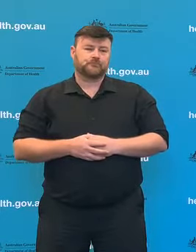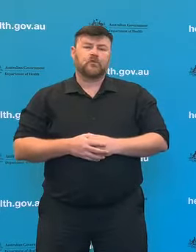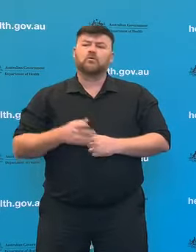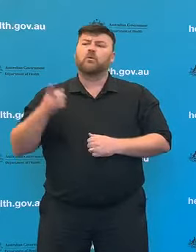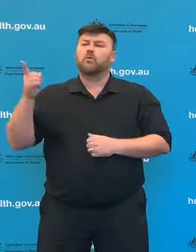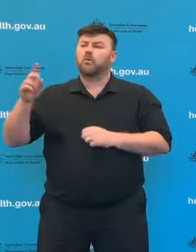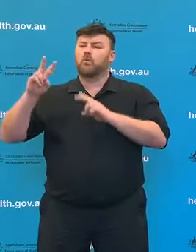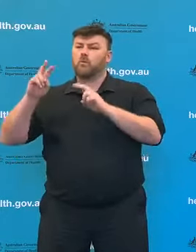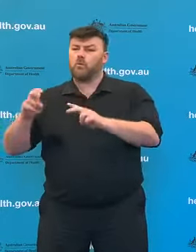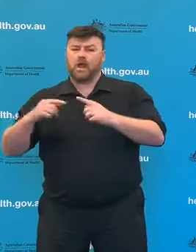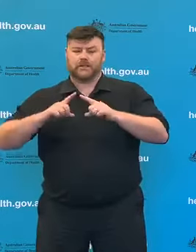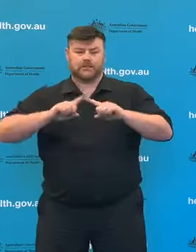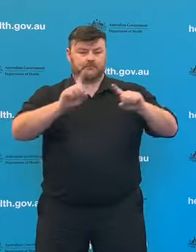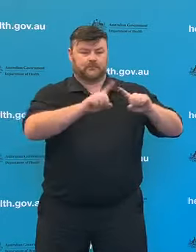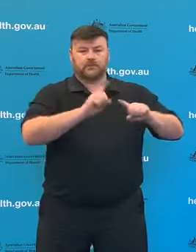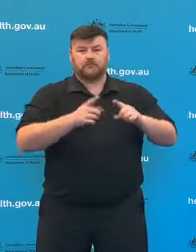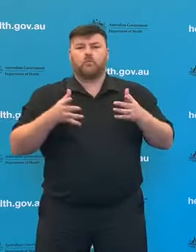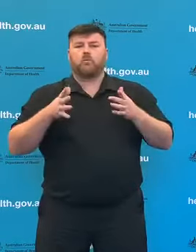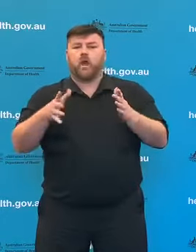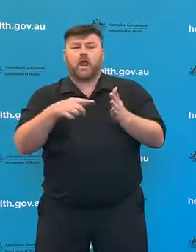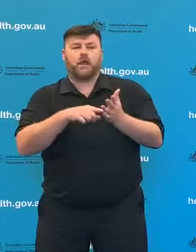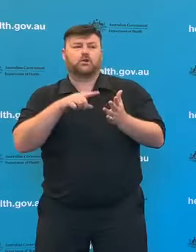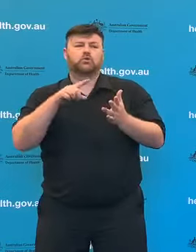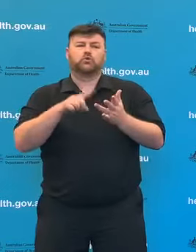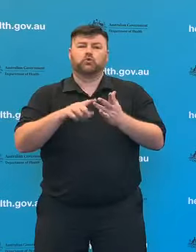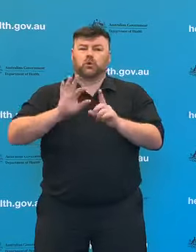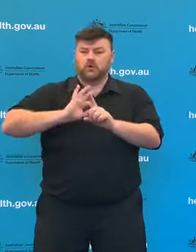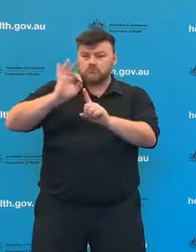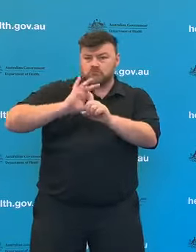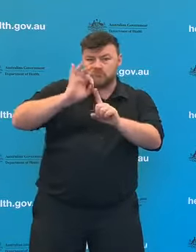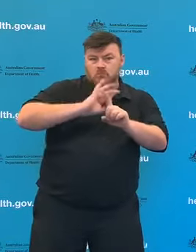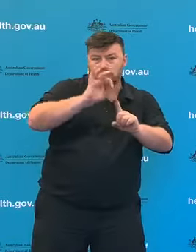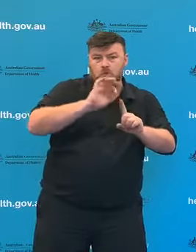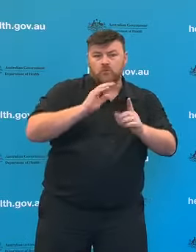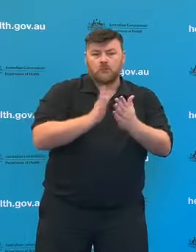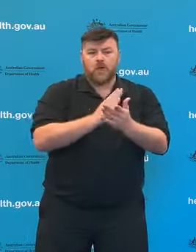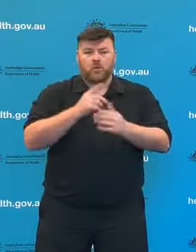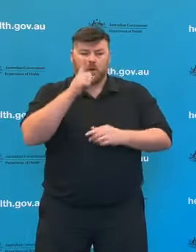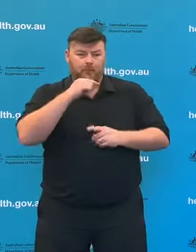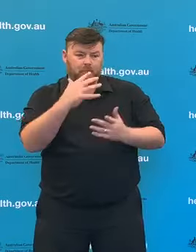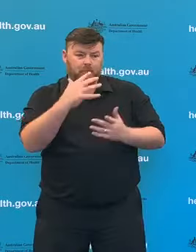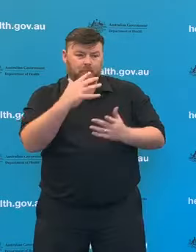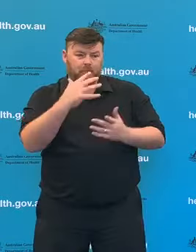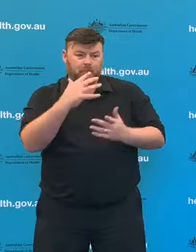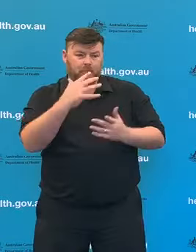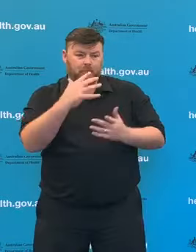a whole range of measures to improve the safety of all of our